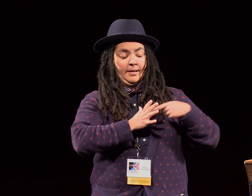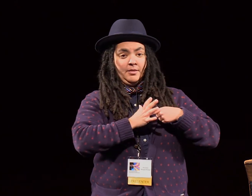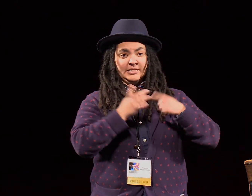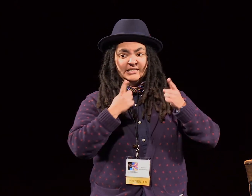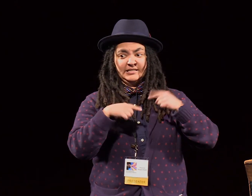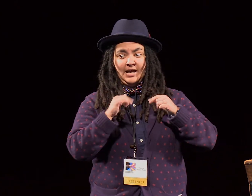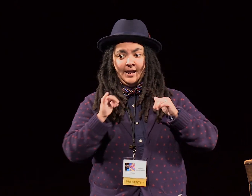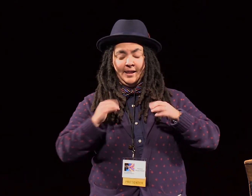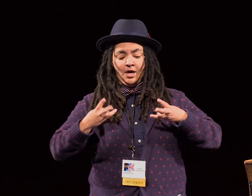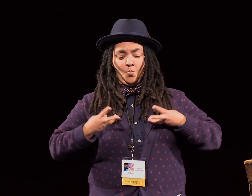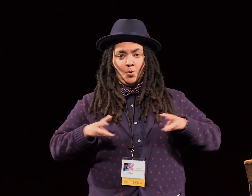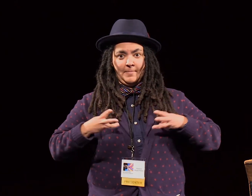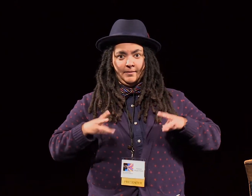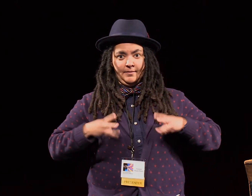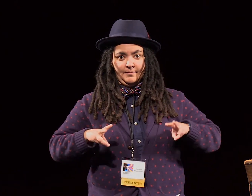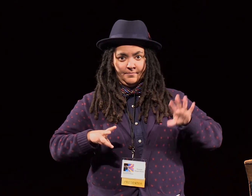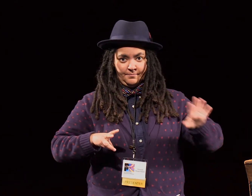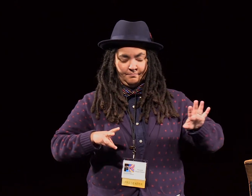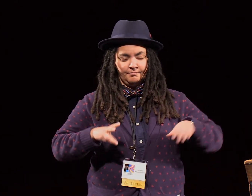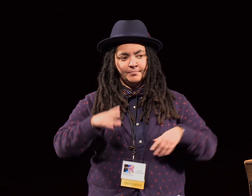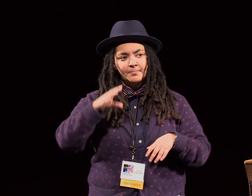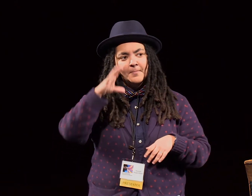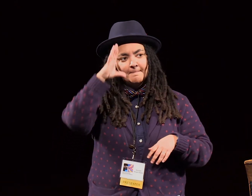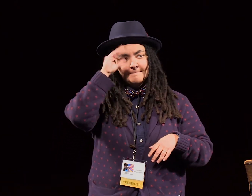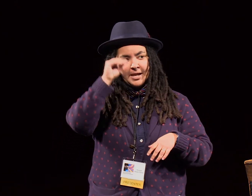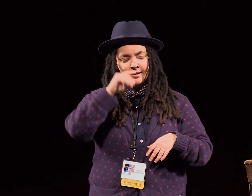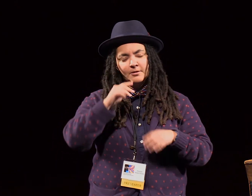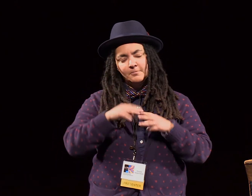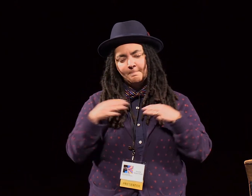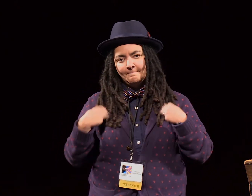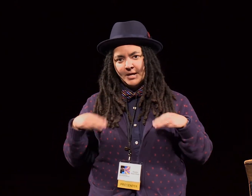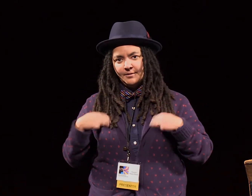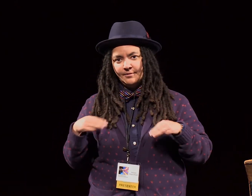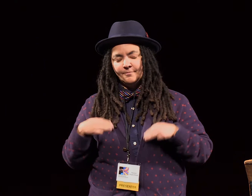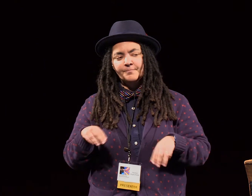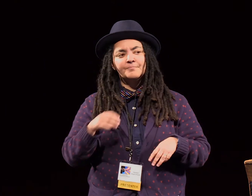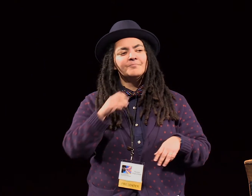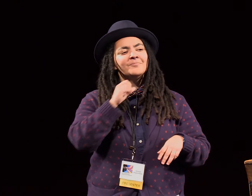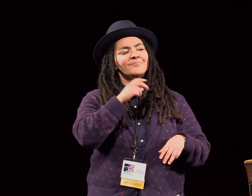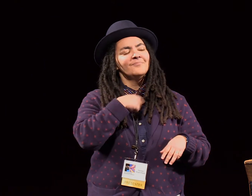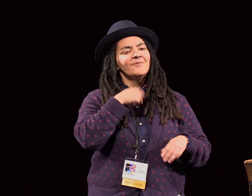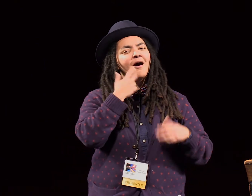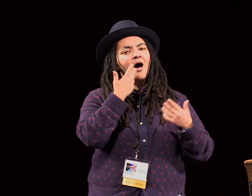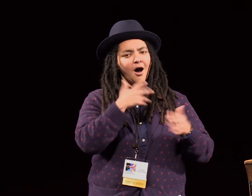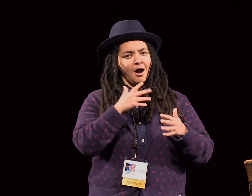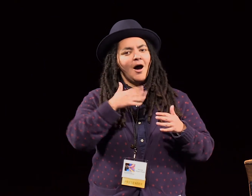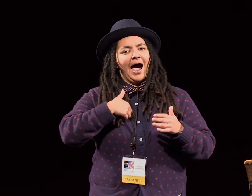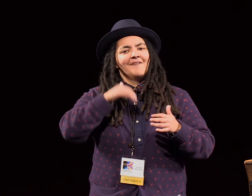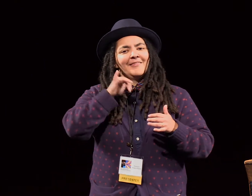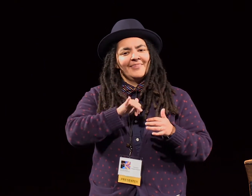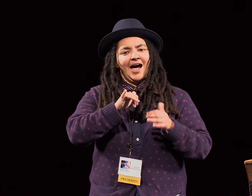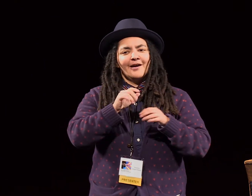where boys and girls were separated. So, women sign like this and men sign like this.